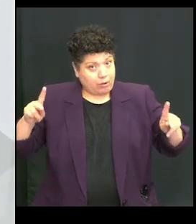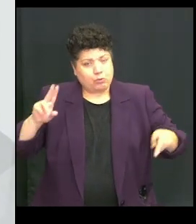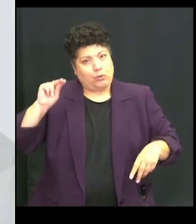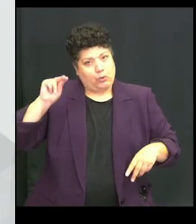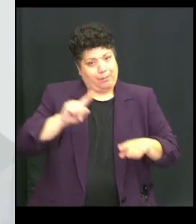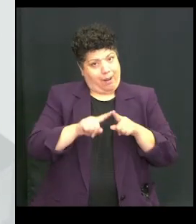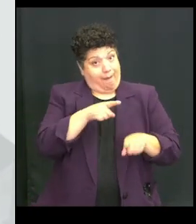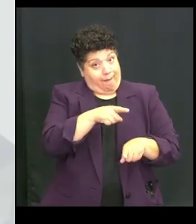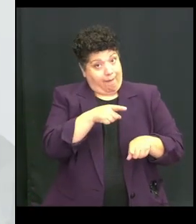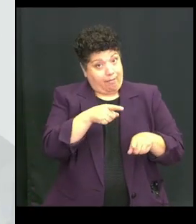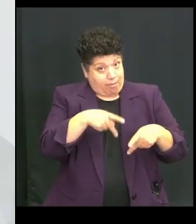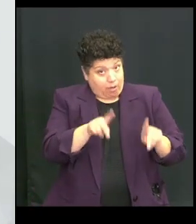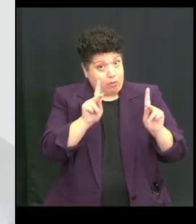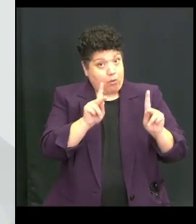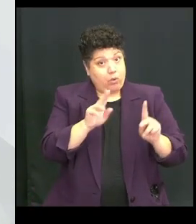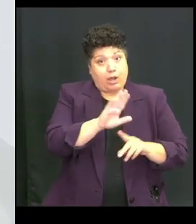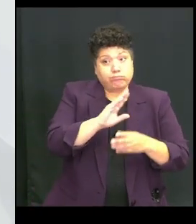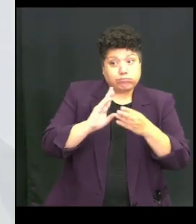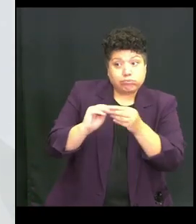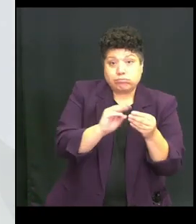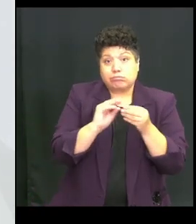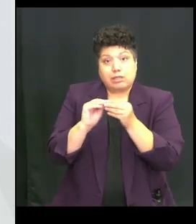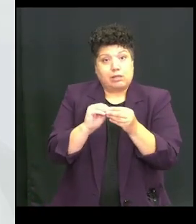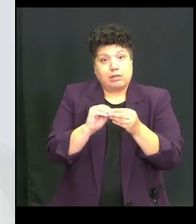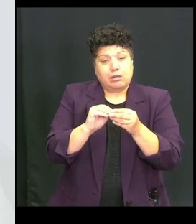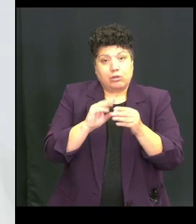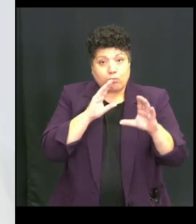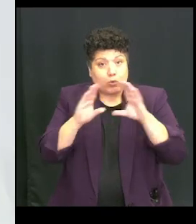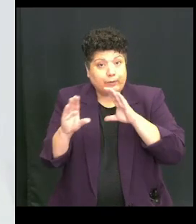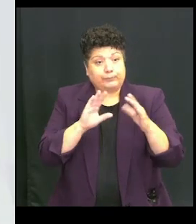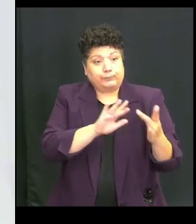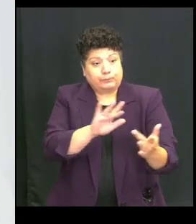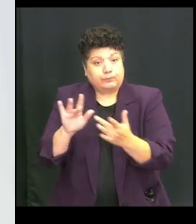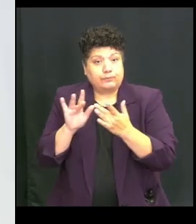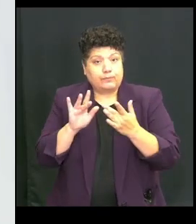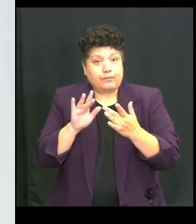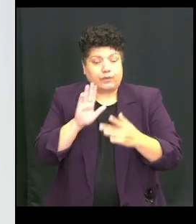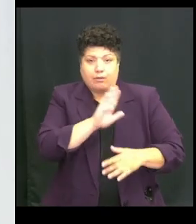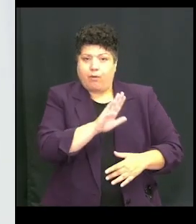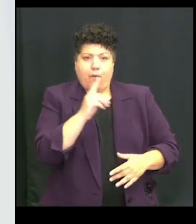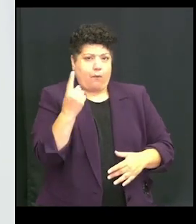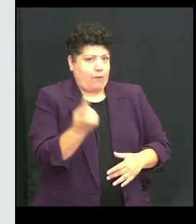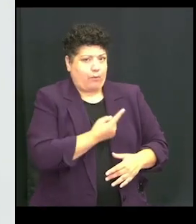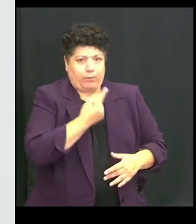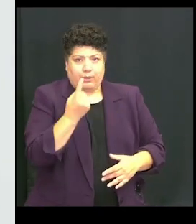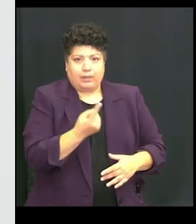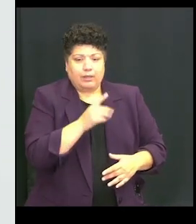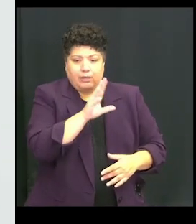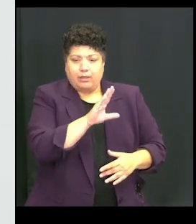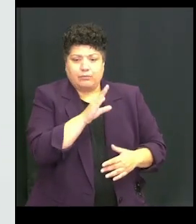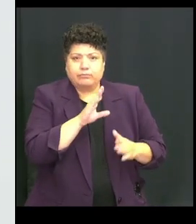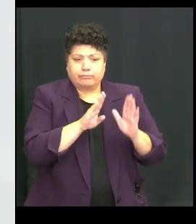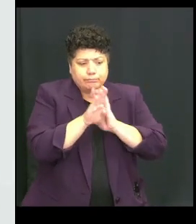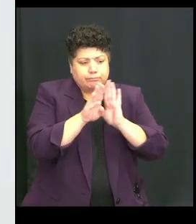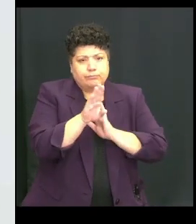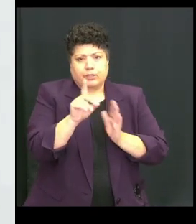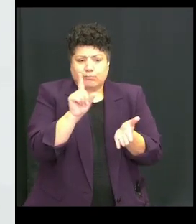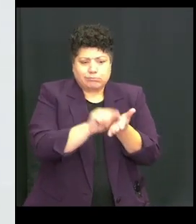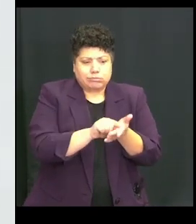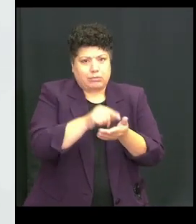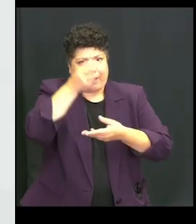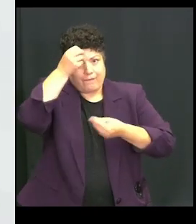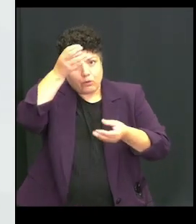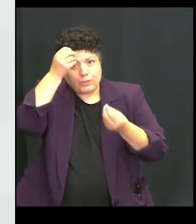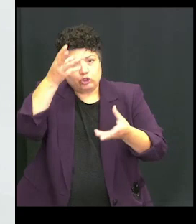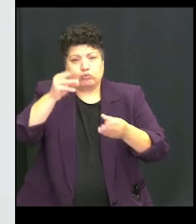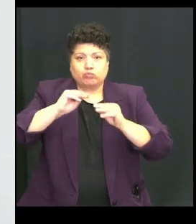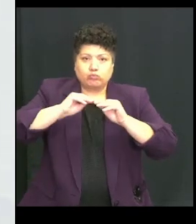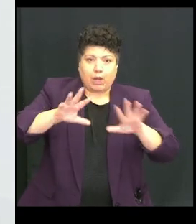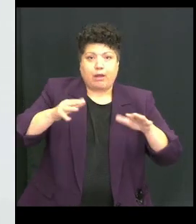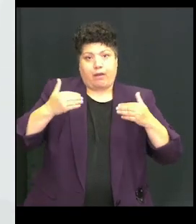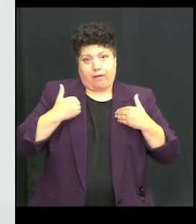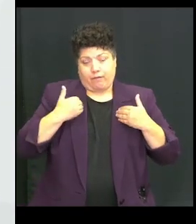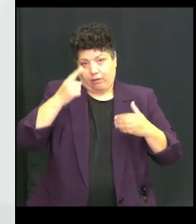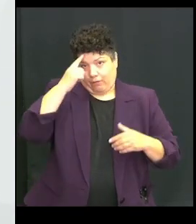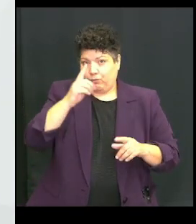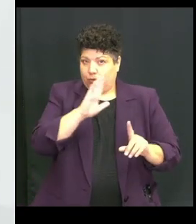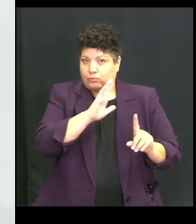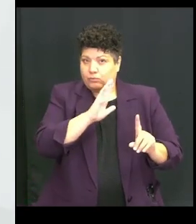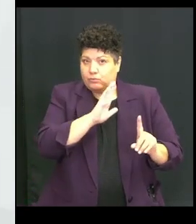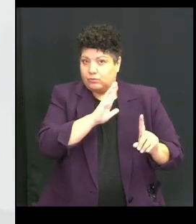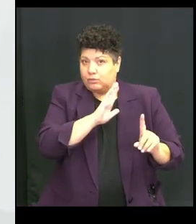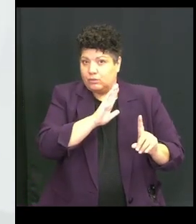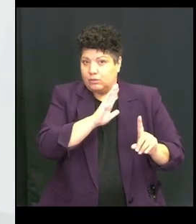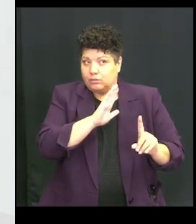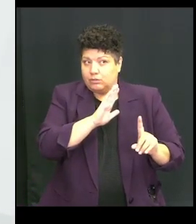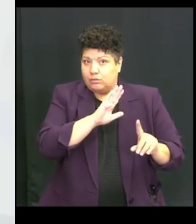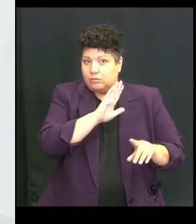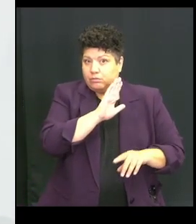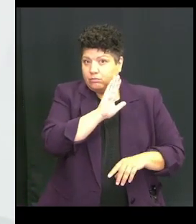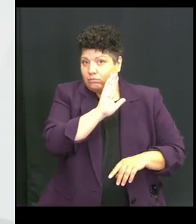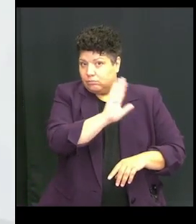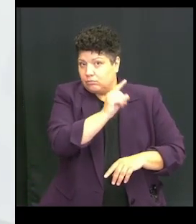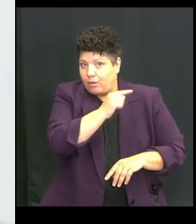and of course at all times they're producing information that shapes how we understand our country.